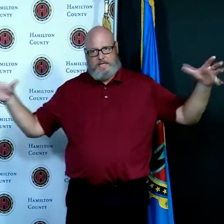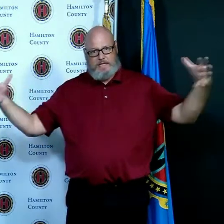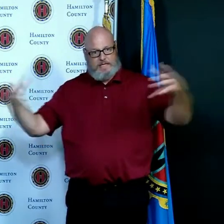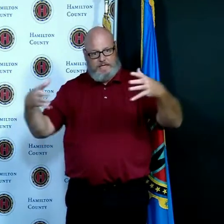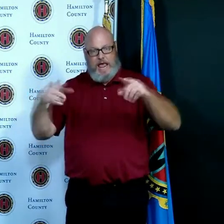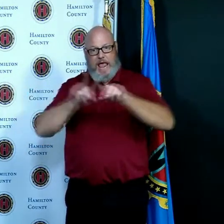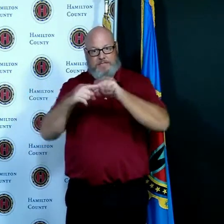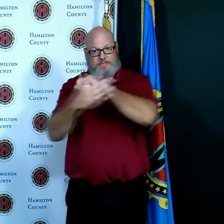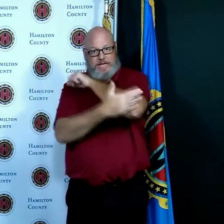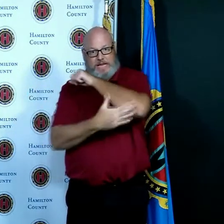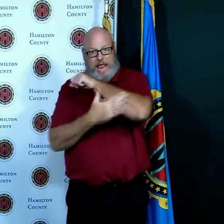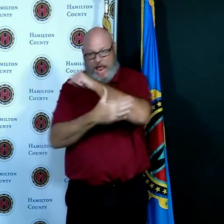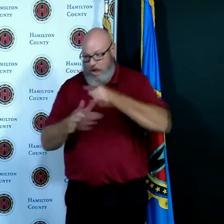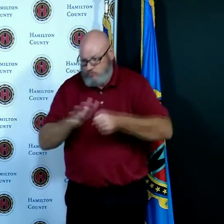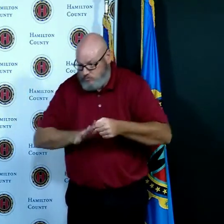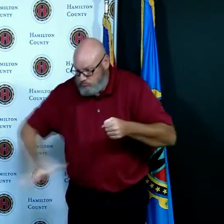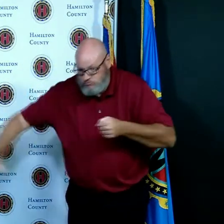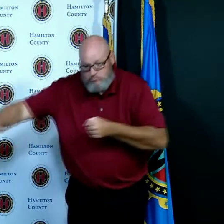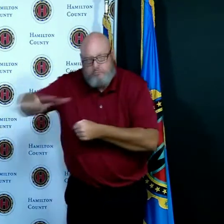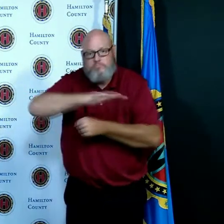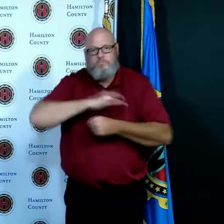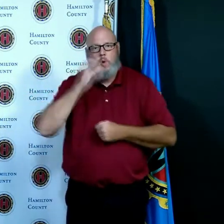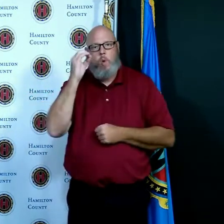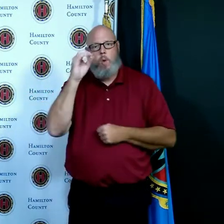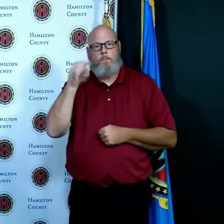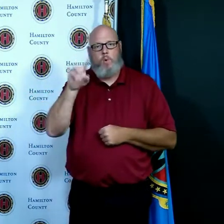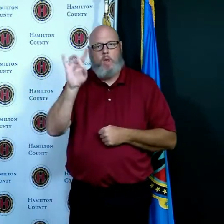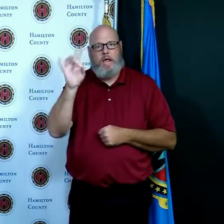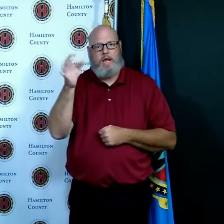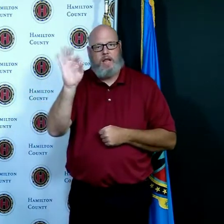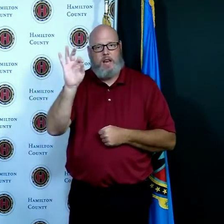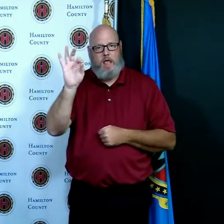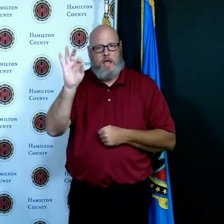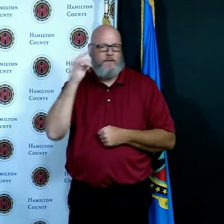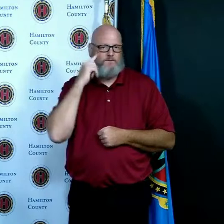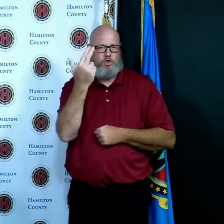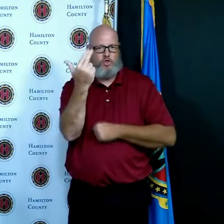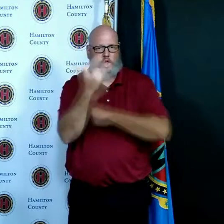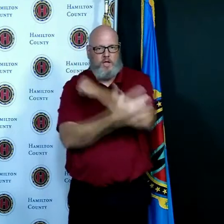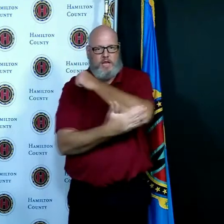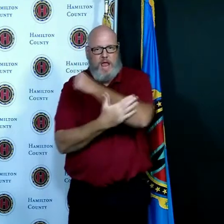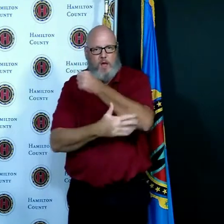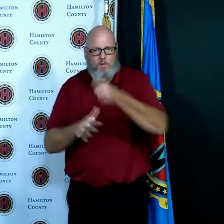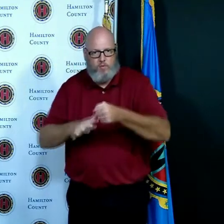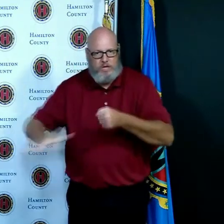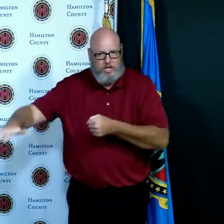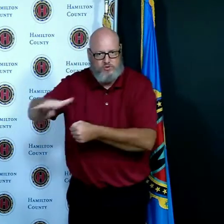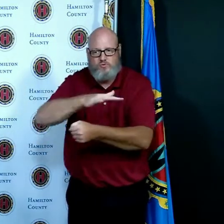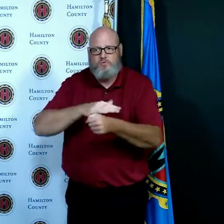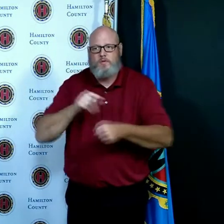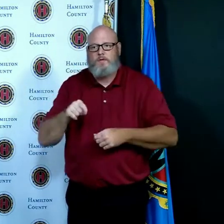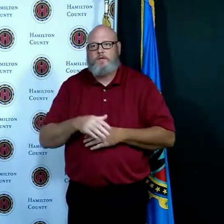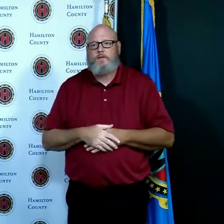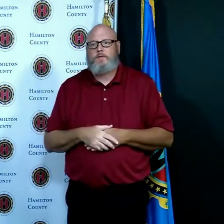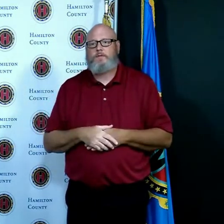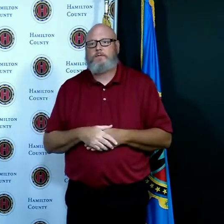when looking at deaths and hospitalizations and intensive care unit emissions these continue to remain low as well